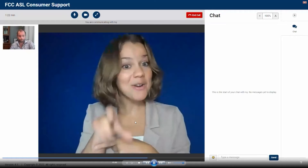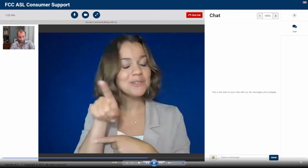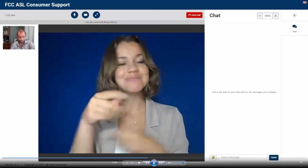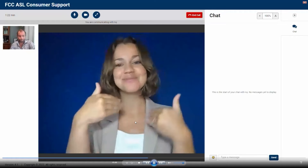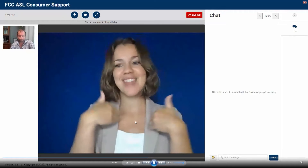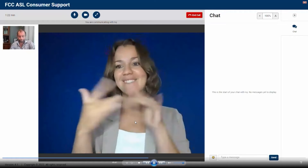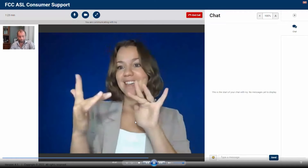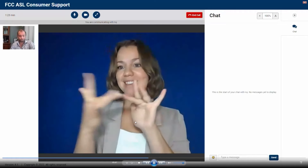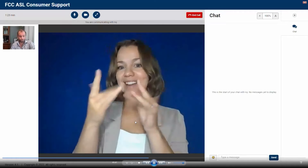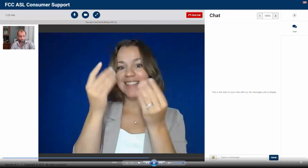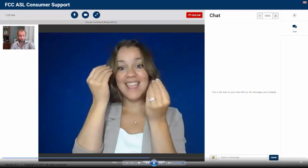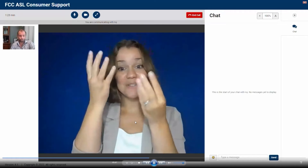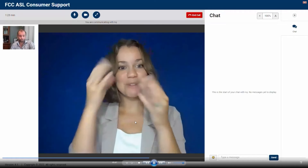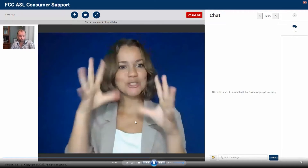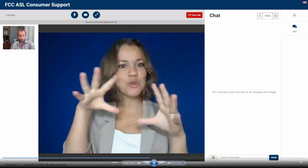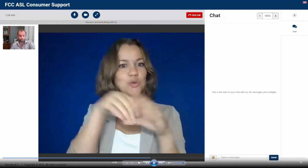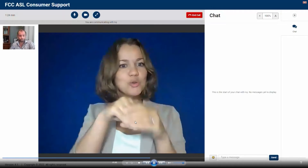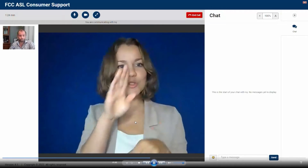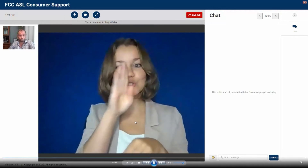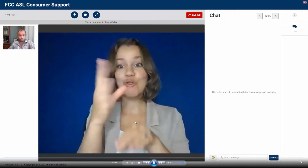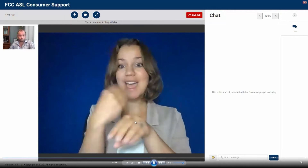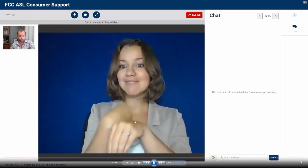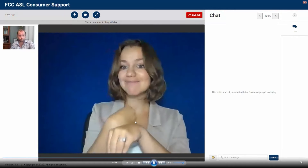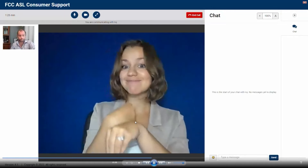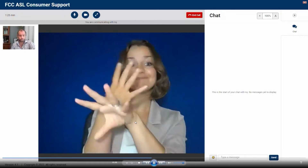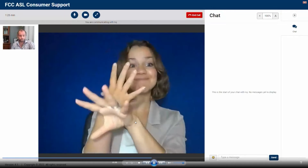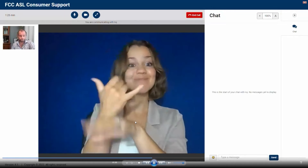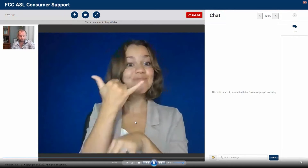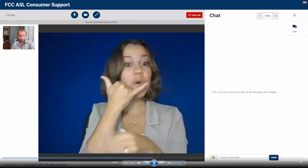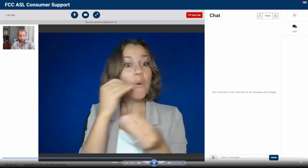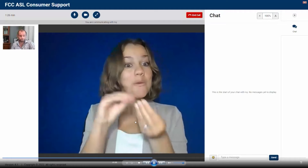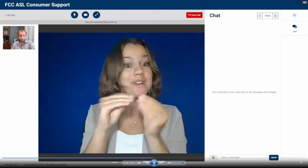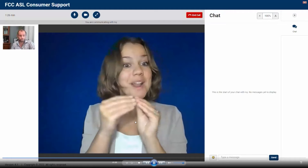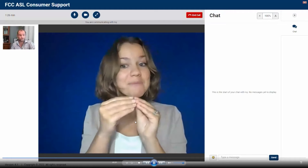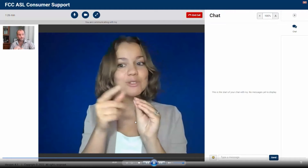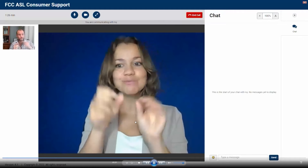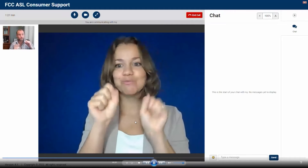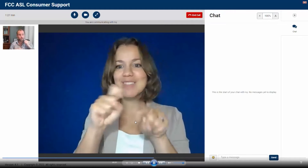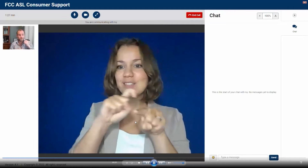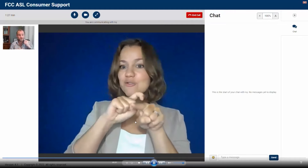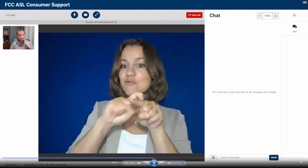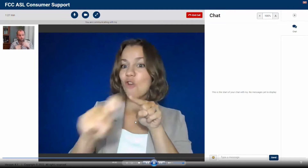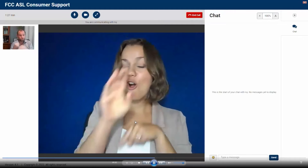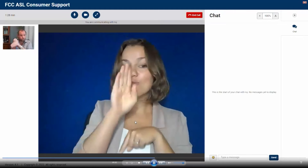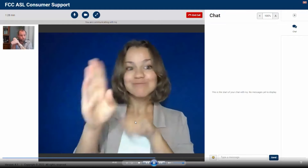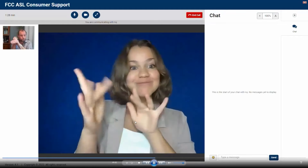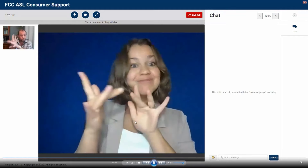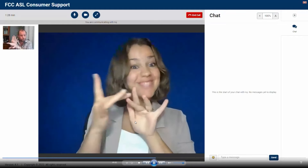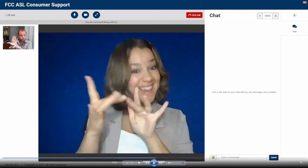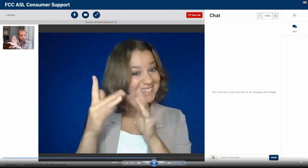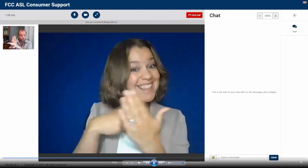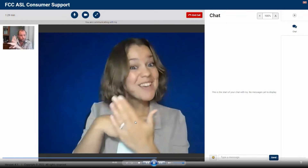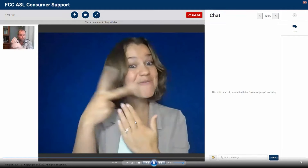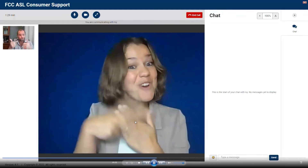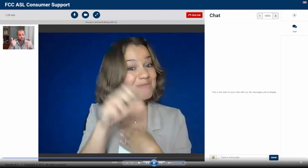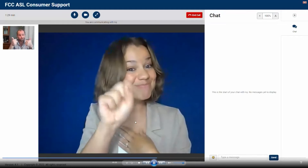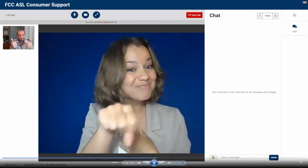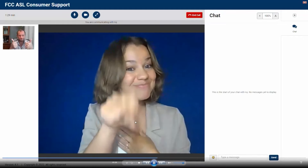AND LOCATE THE PROGRAM IN